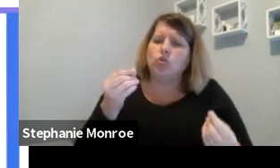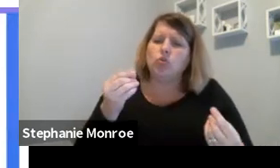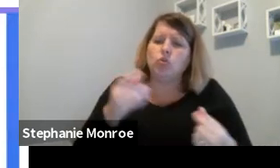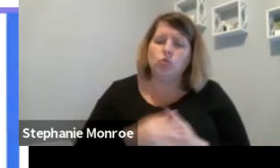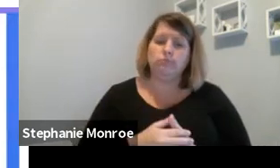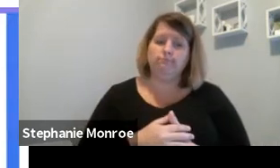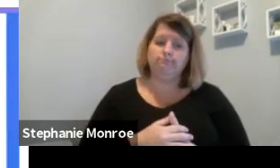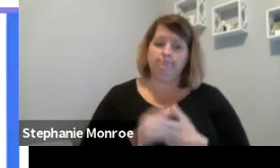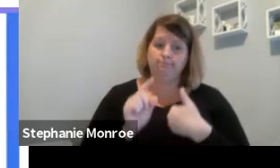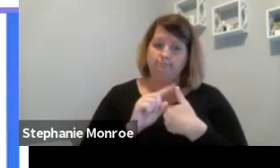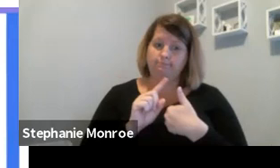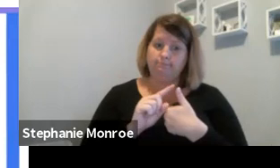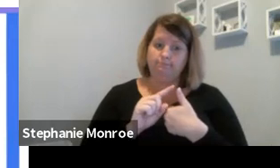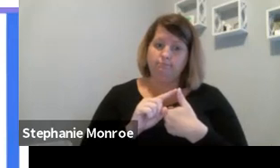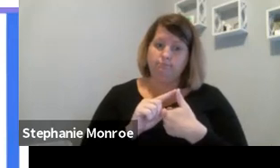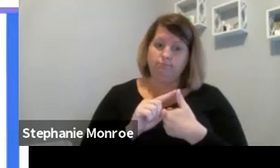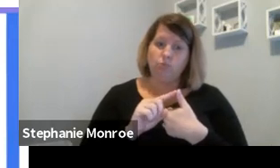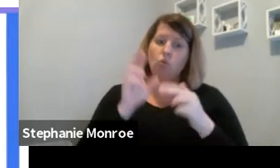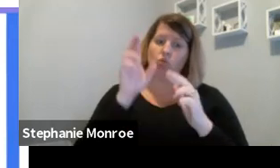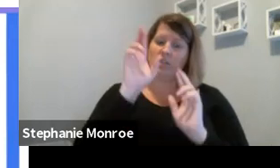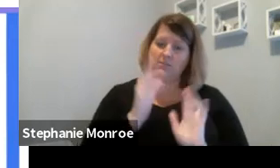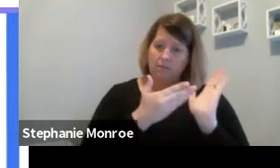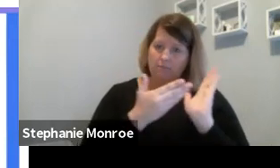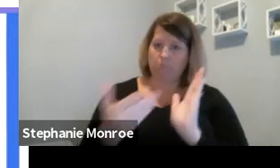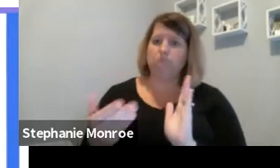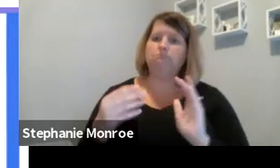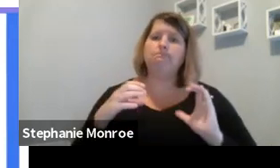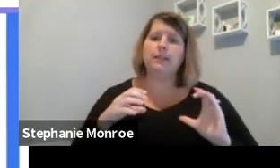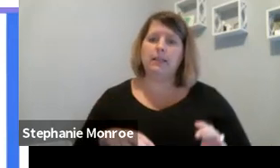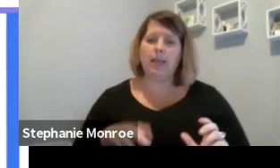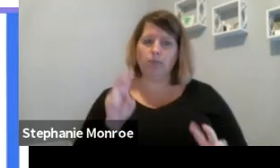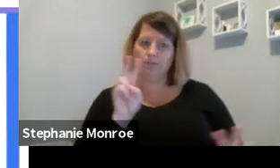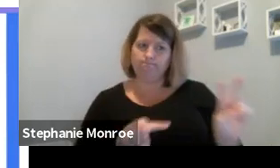Number one, respectfully bring the client in